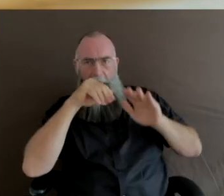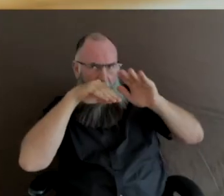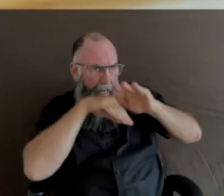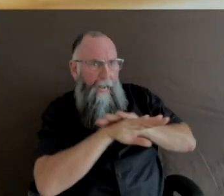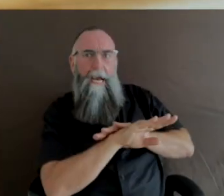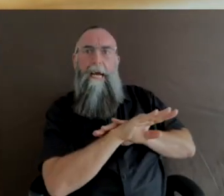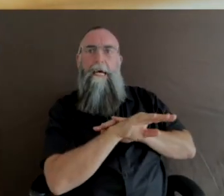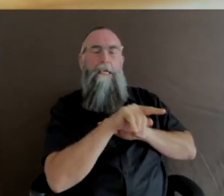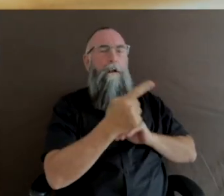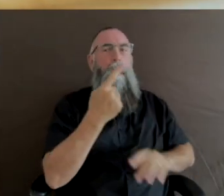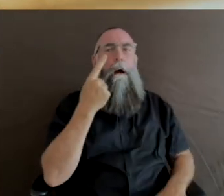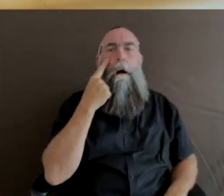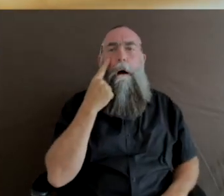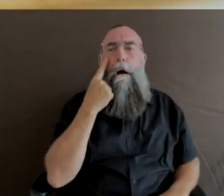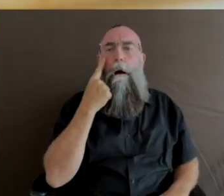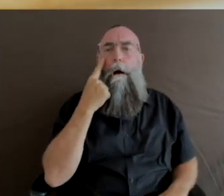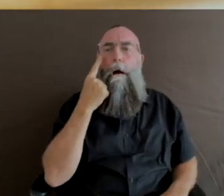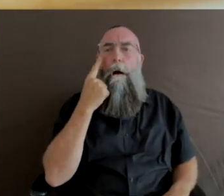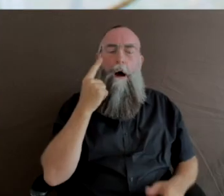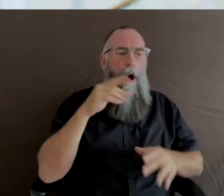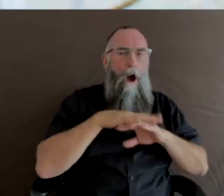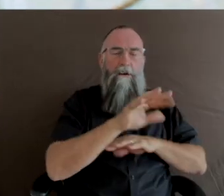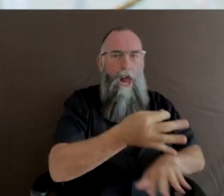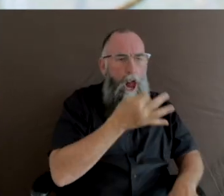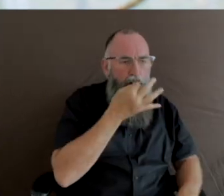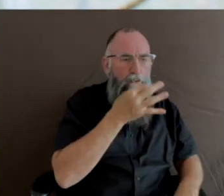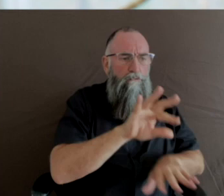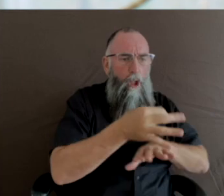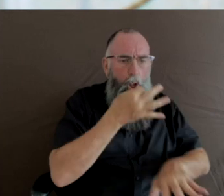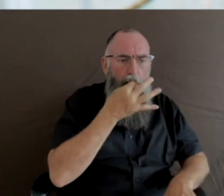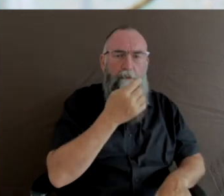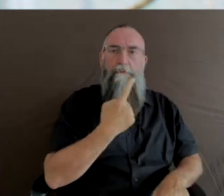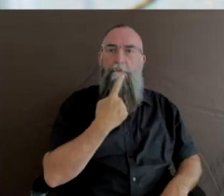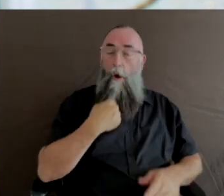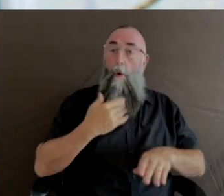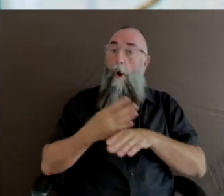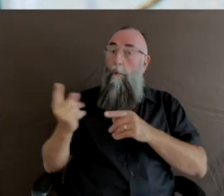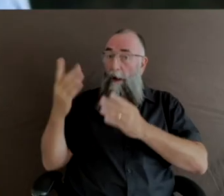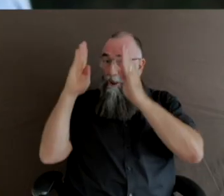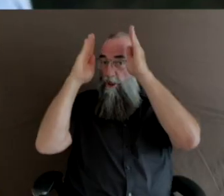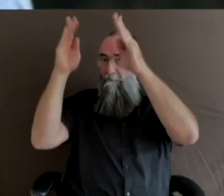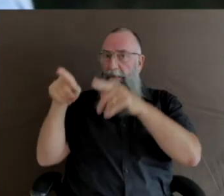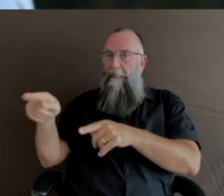trying out the tasting of insects. I worked with a gastronomic chef and we created these